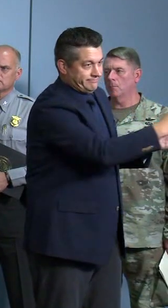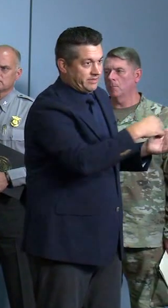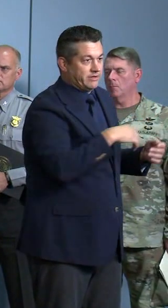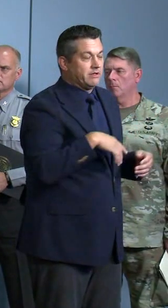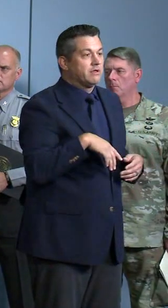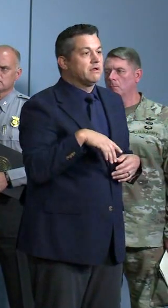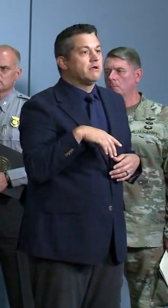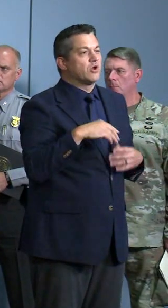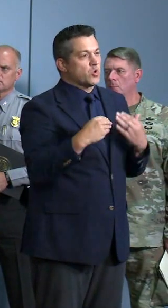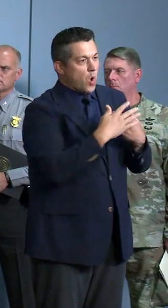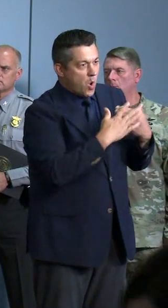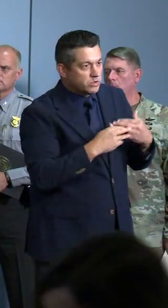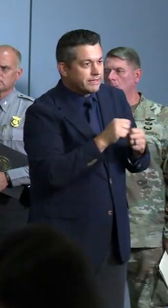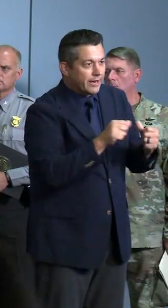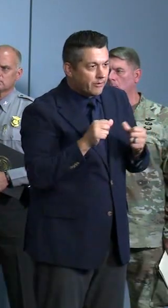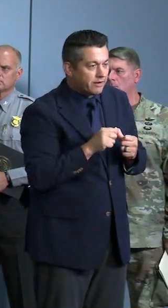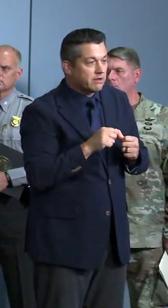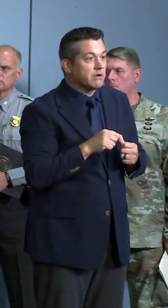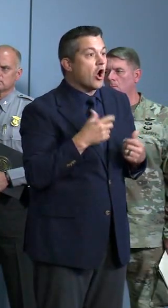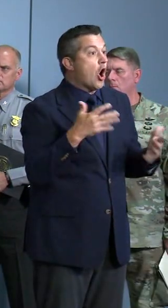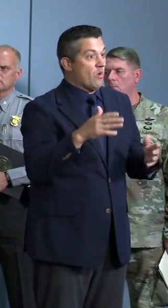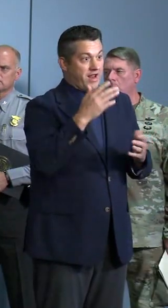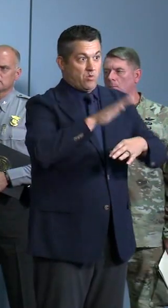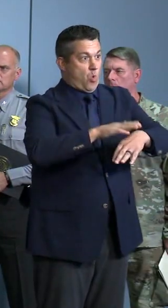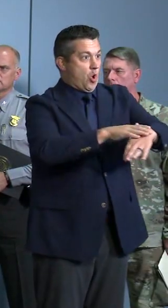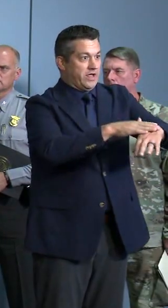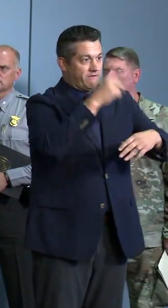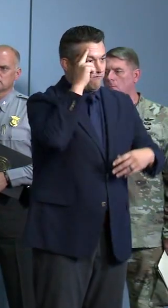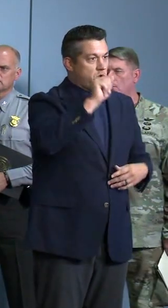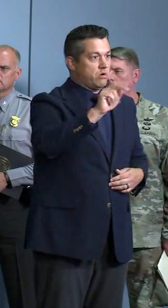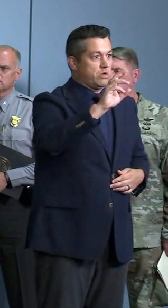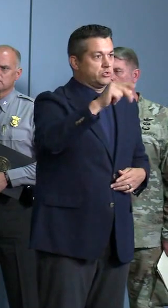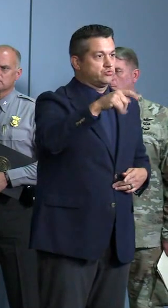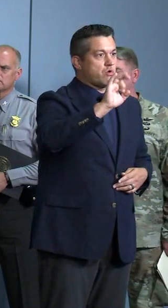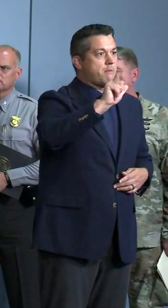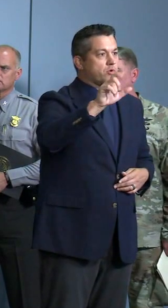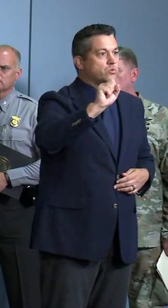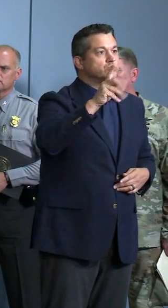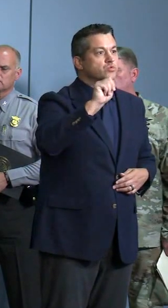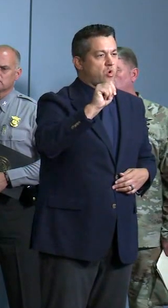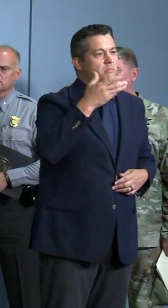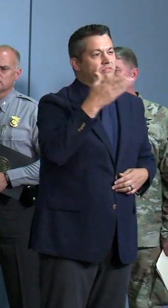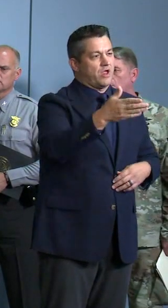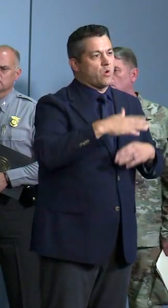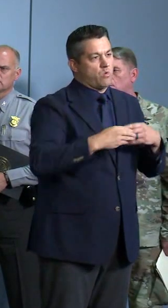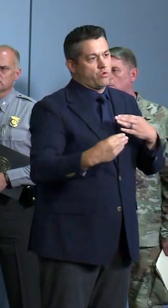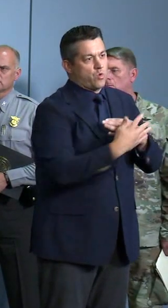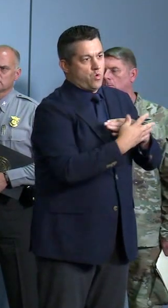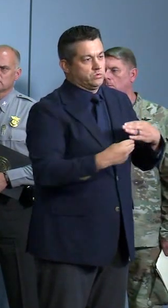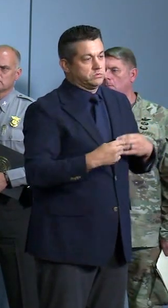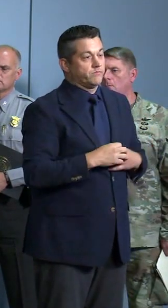warnings, things all up and down